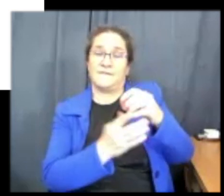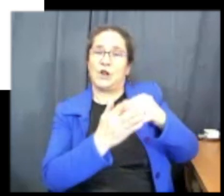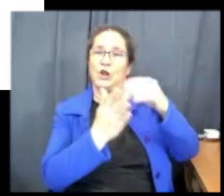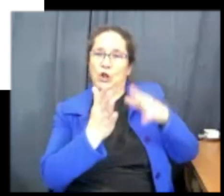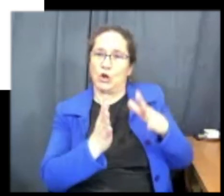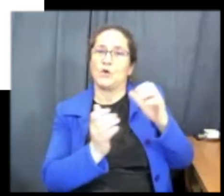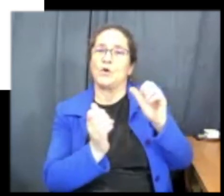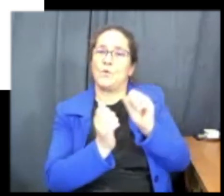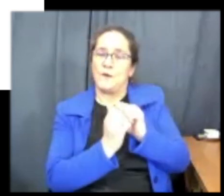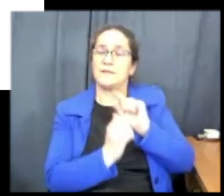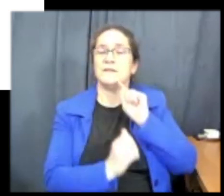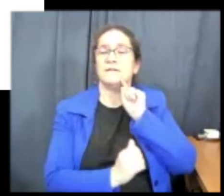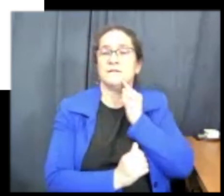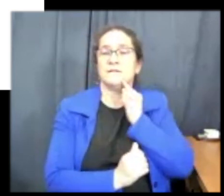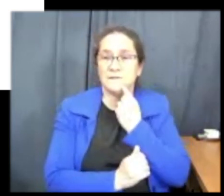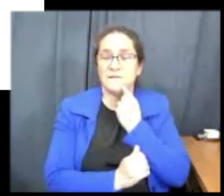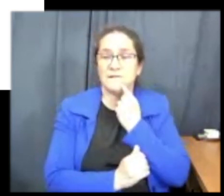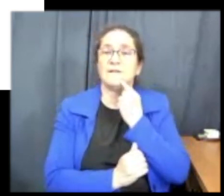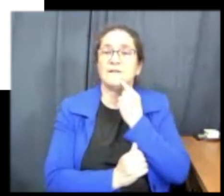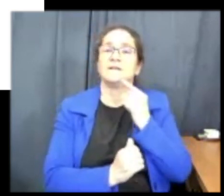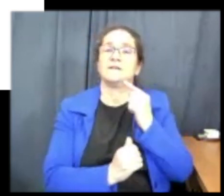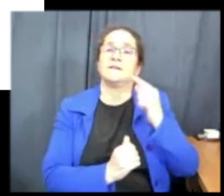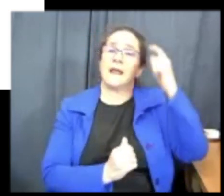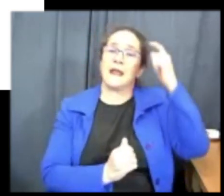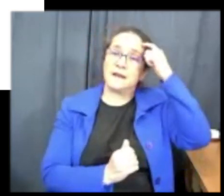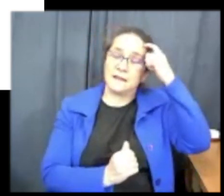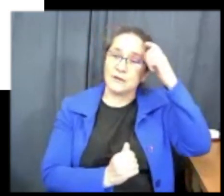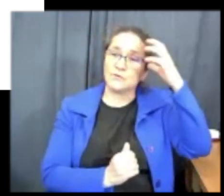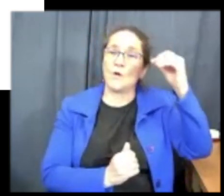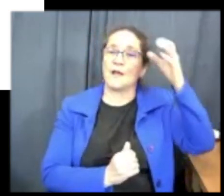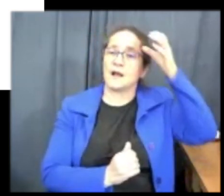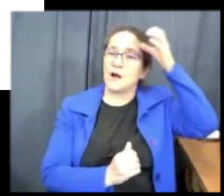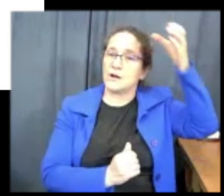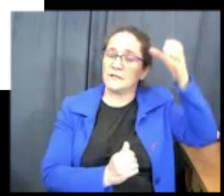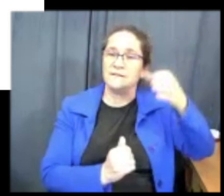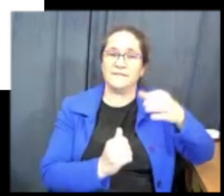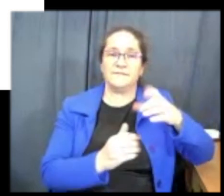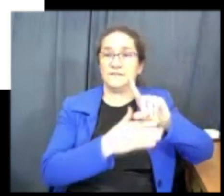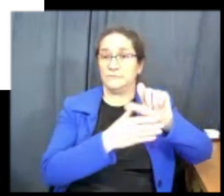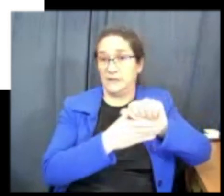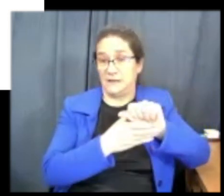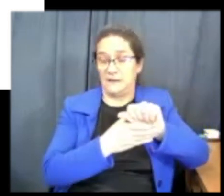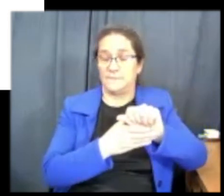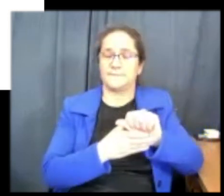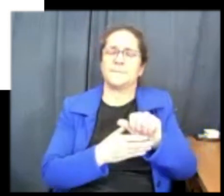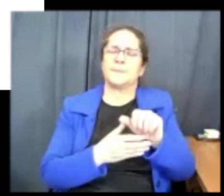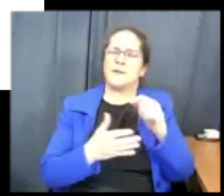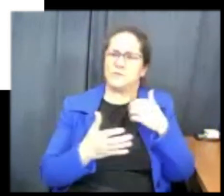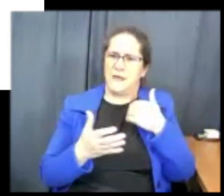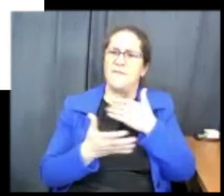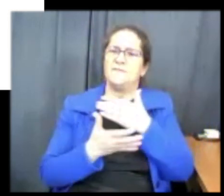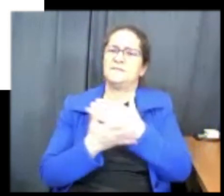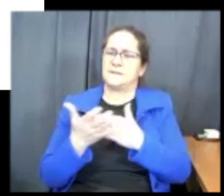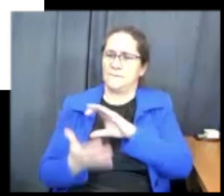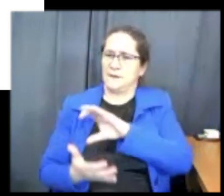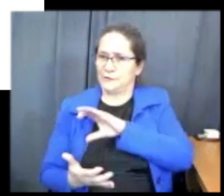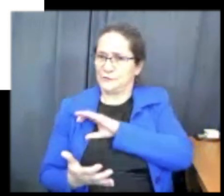or cognitive disability, and there are characteristics that the team would take a look at and then supports and services that the team would